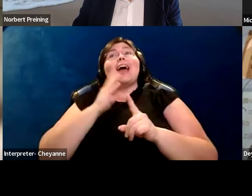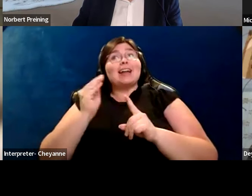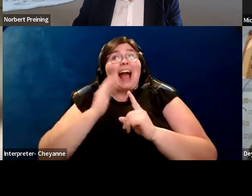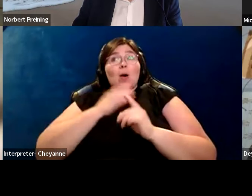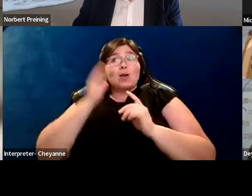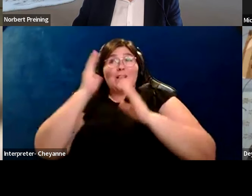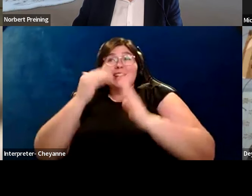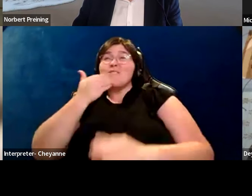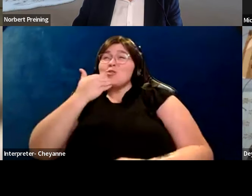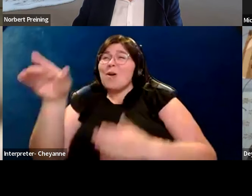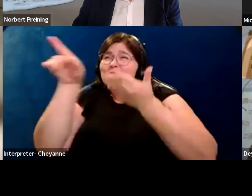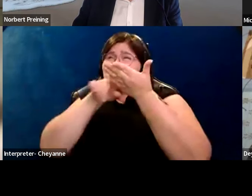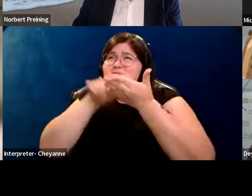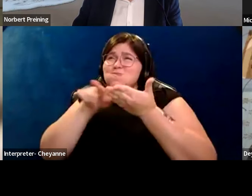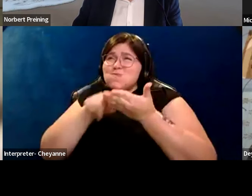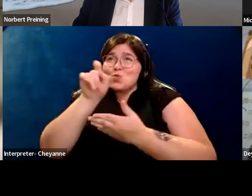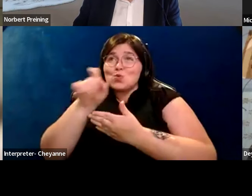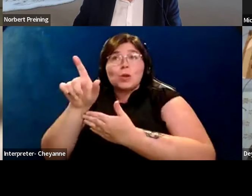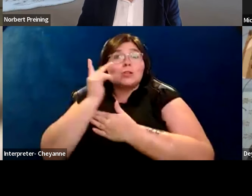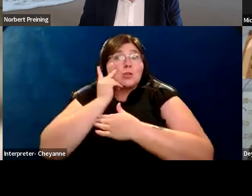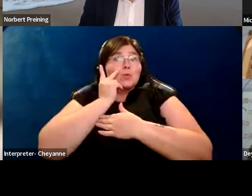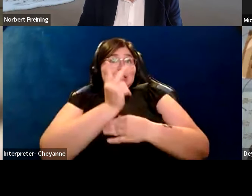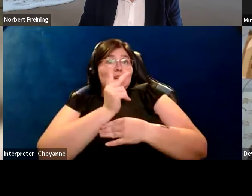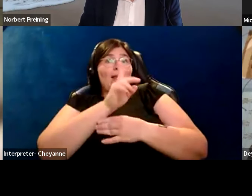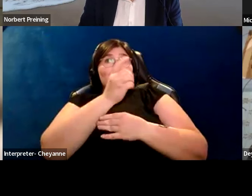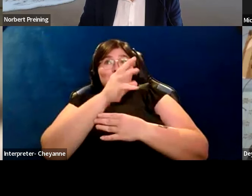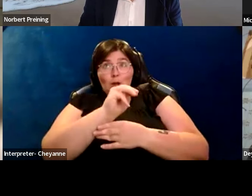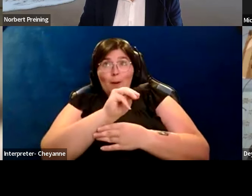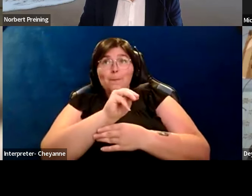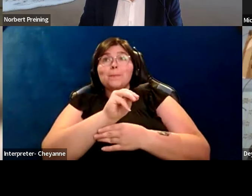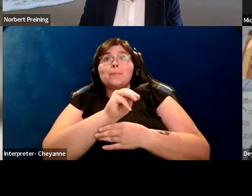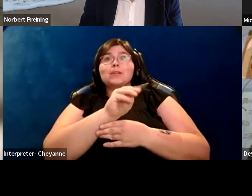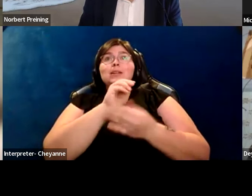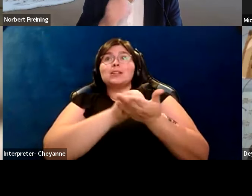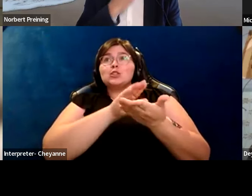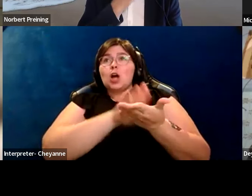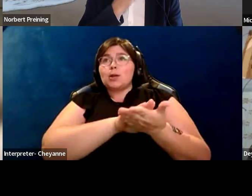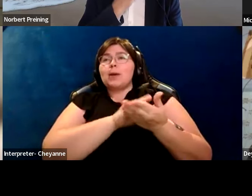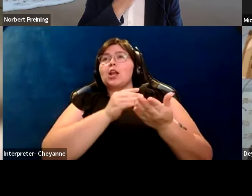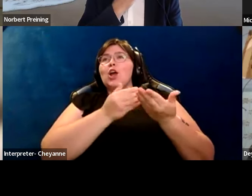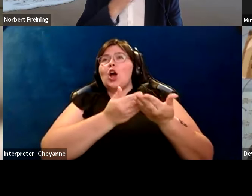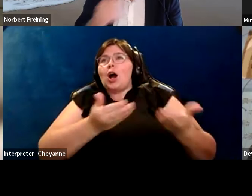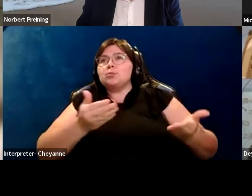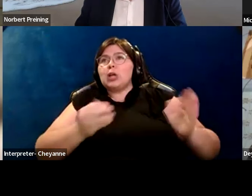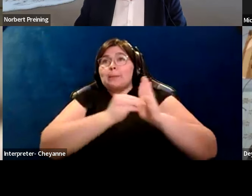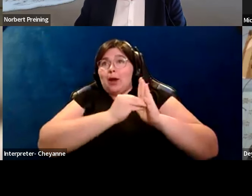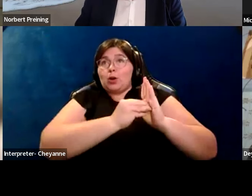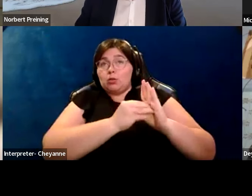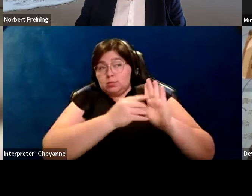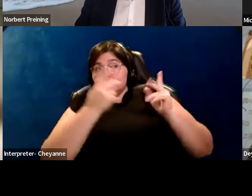for not only seeing what's in the DOM, in the Document Object Model. But nowadays, they also have accessibility inspectors